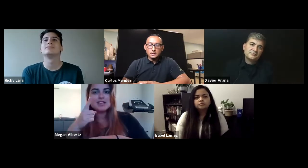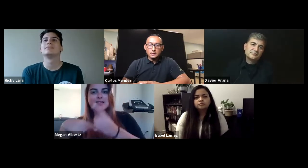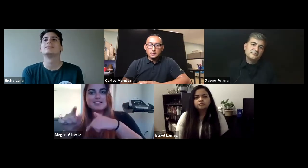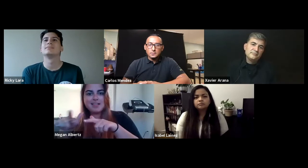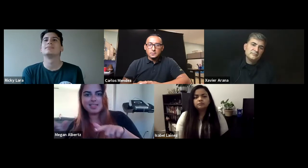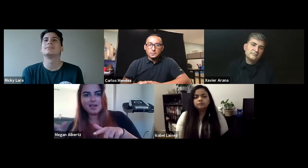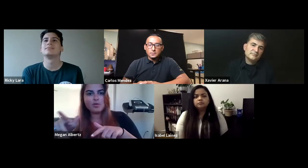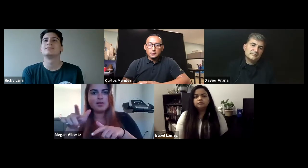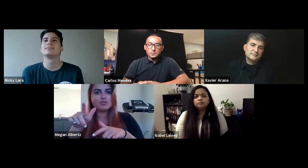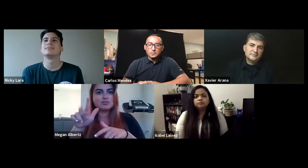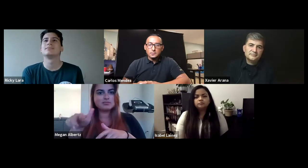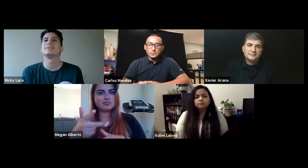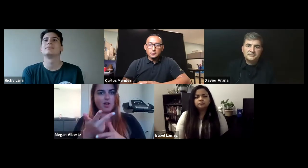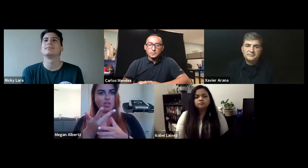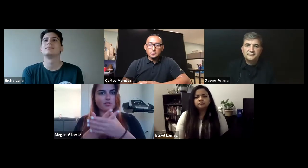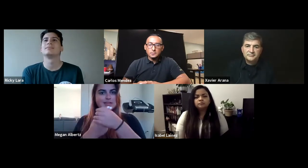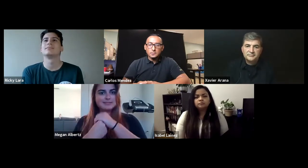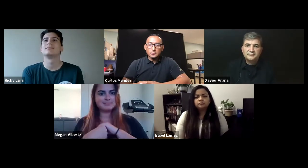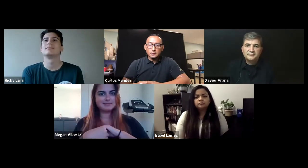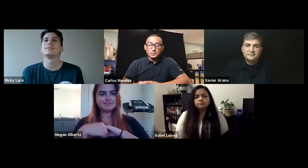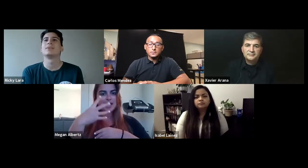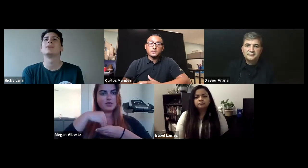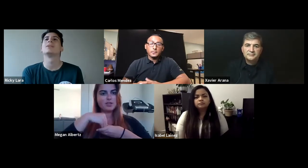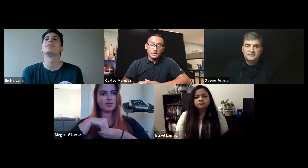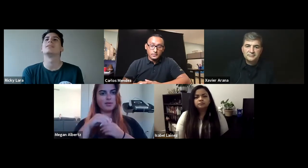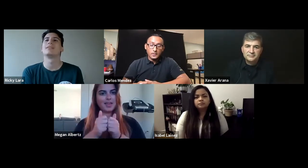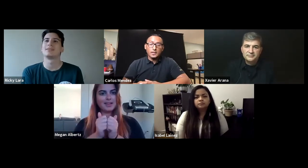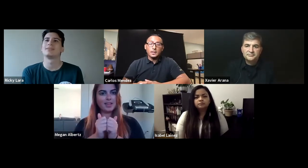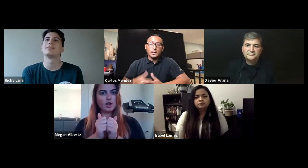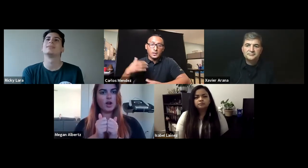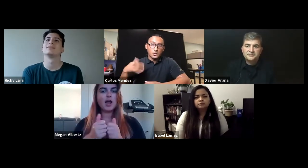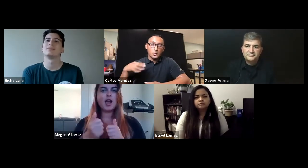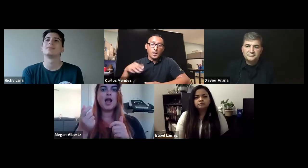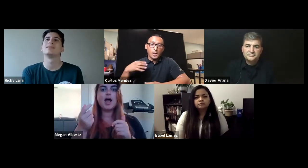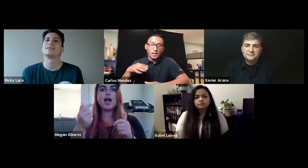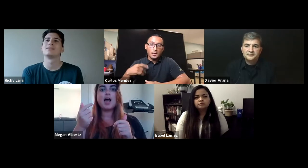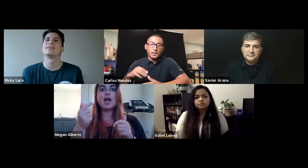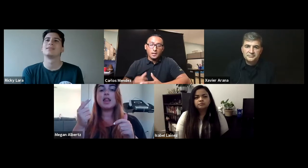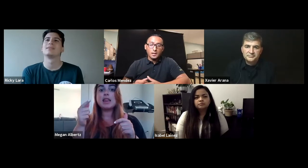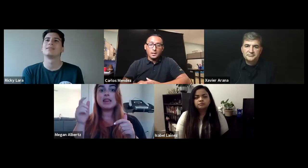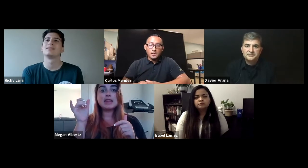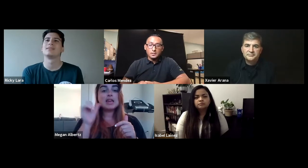to speak English, Spanish, and sign, having all three of them together,